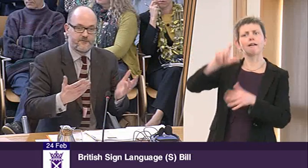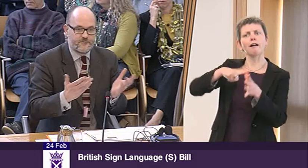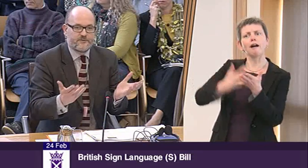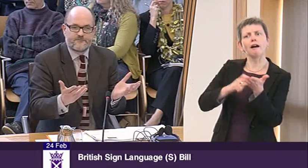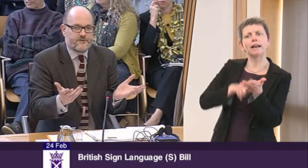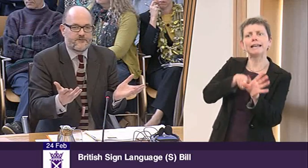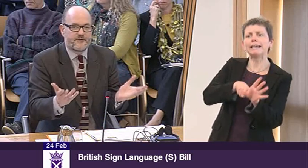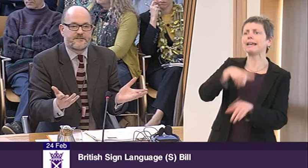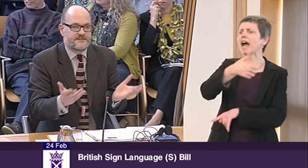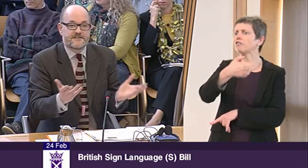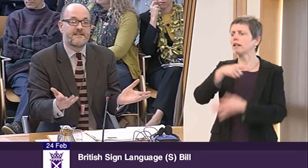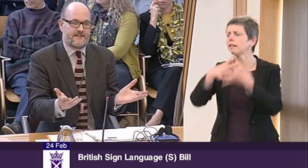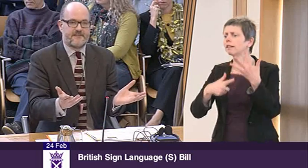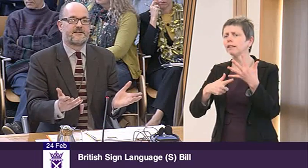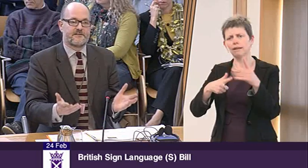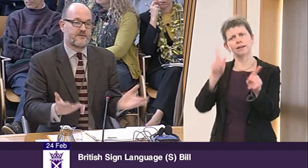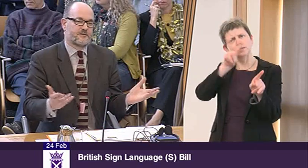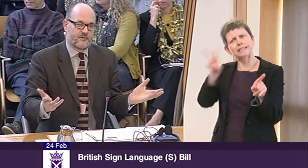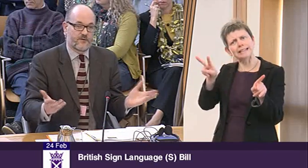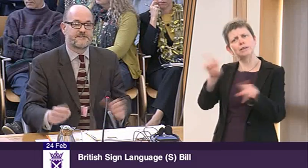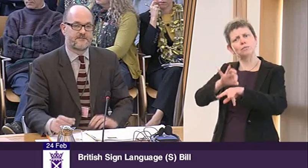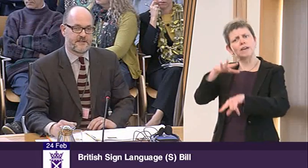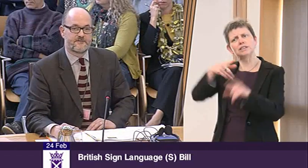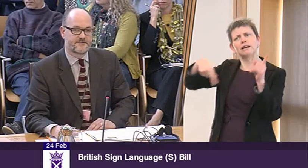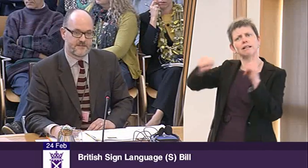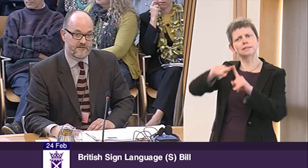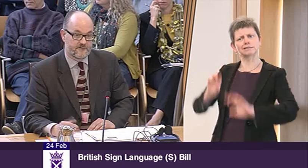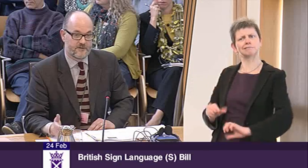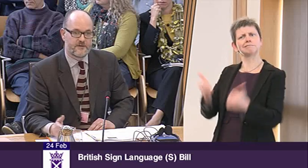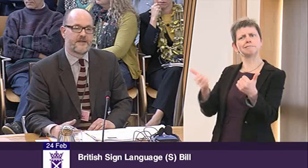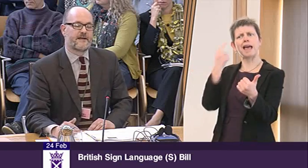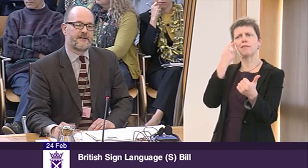and Avril Hepner. The committee has heard and seen the quality of their evidence.